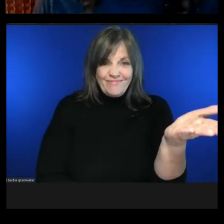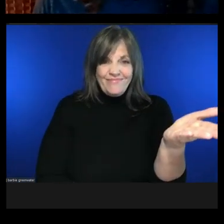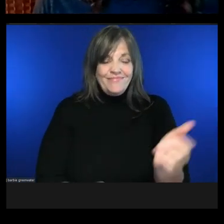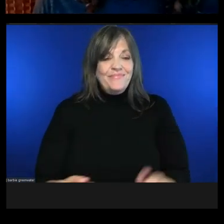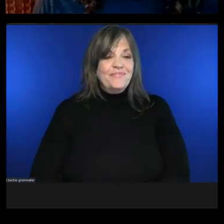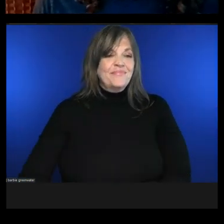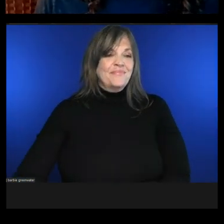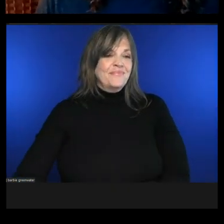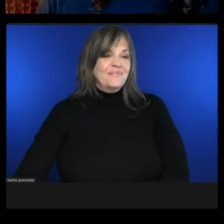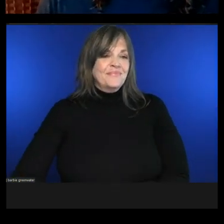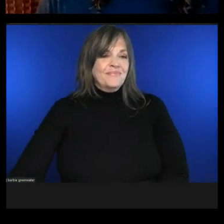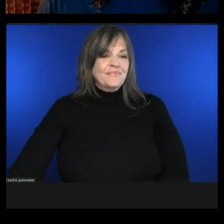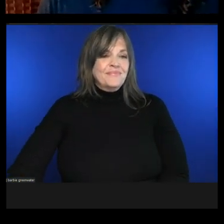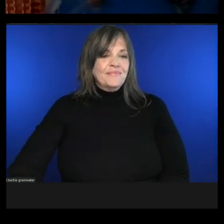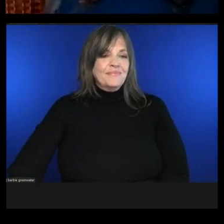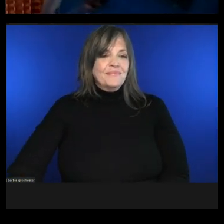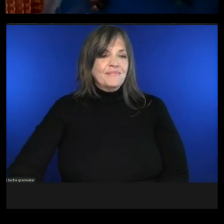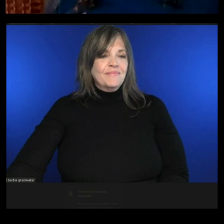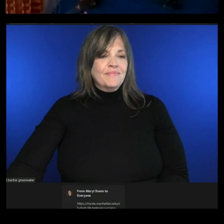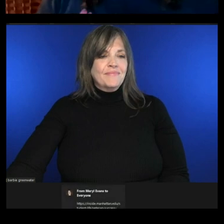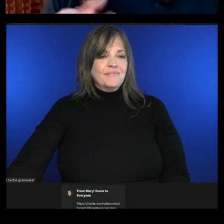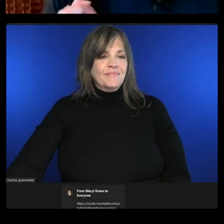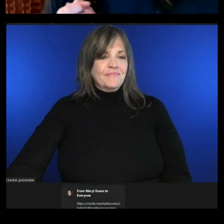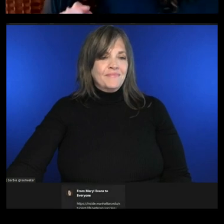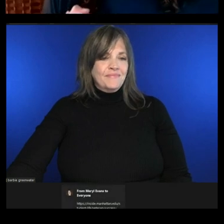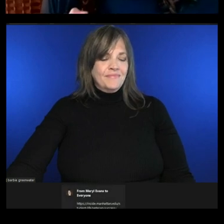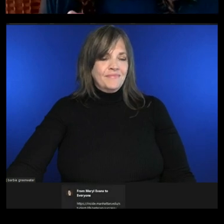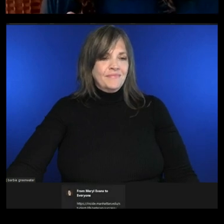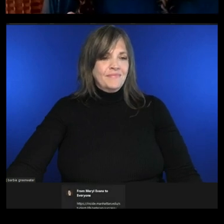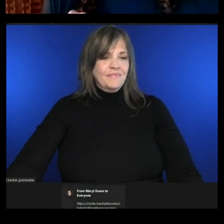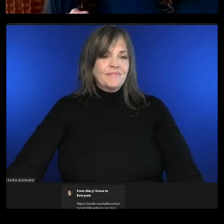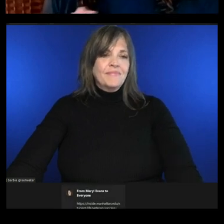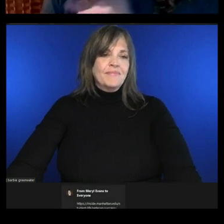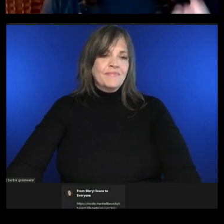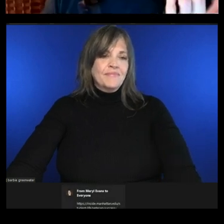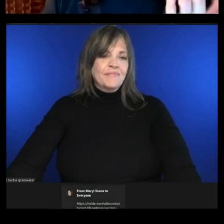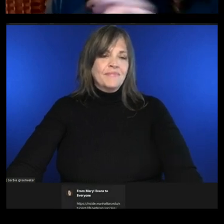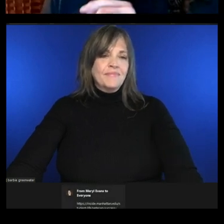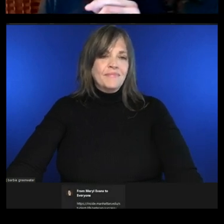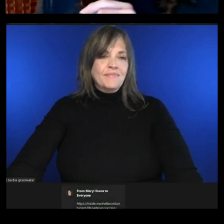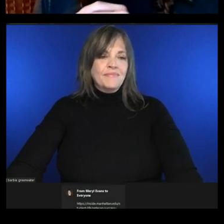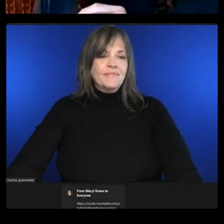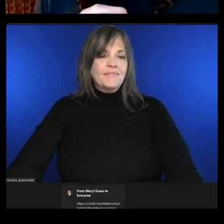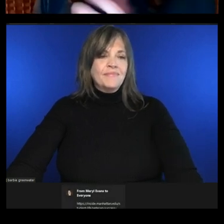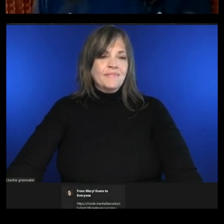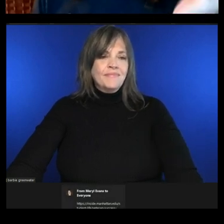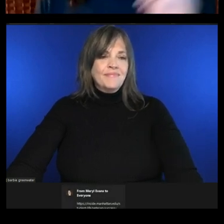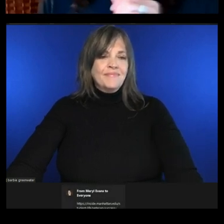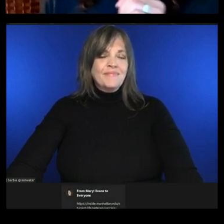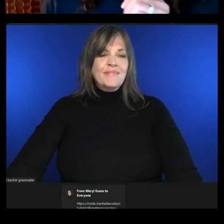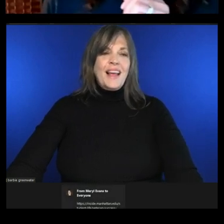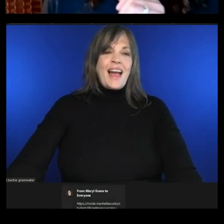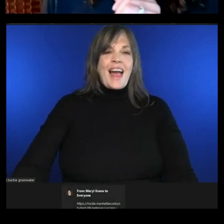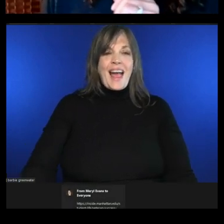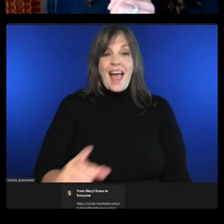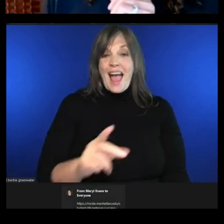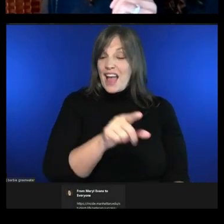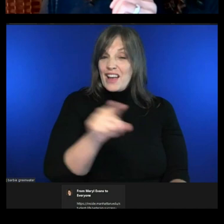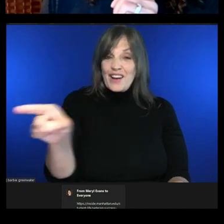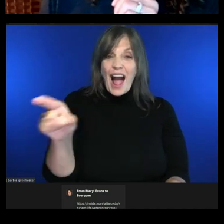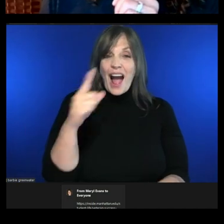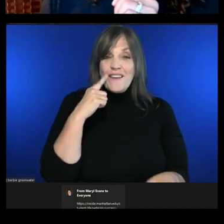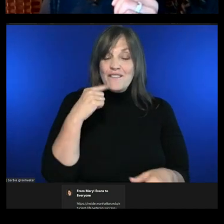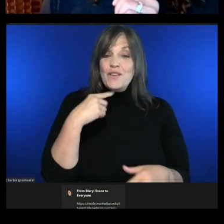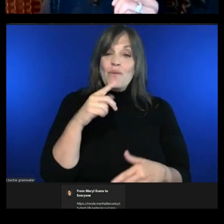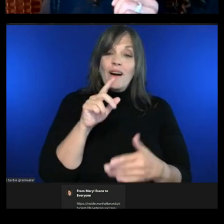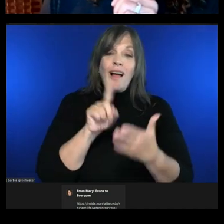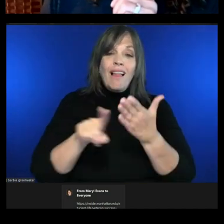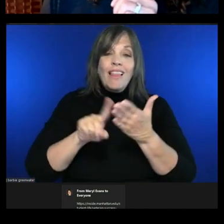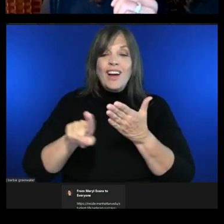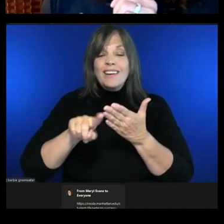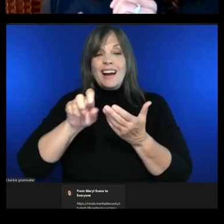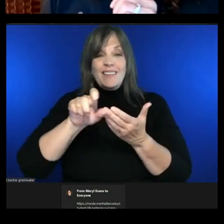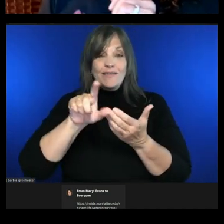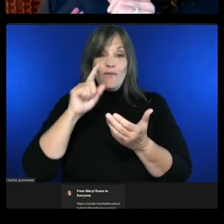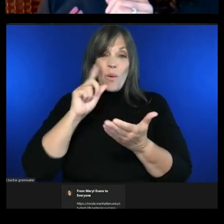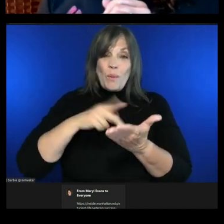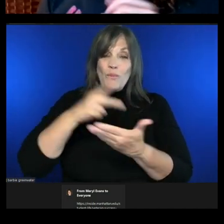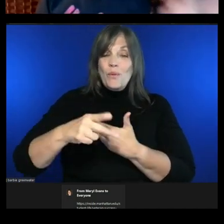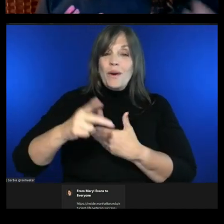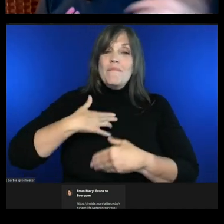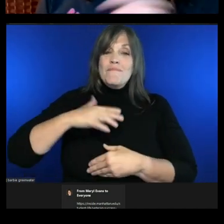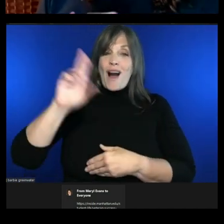And I'm showing a link to the program that my uncle founded, in case anybody is interested.